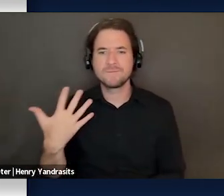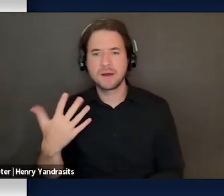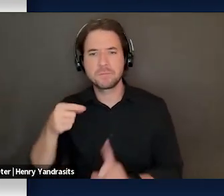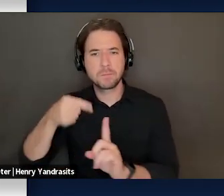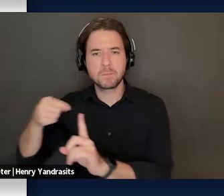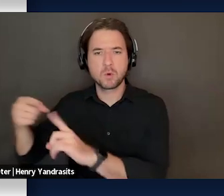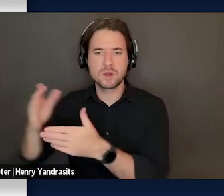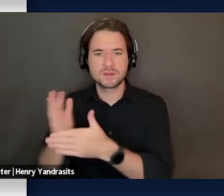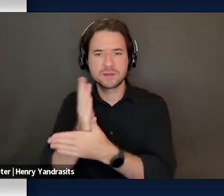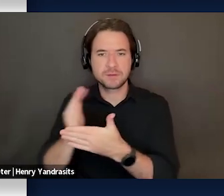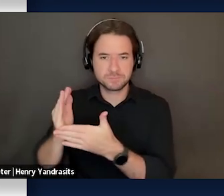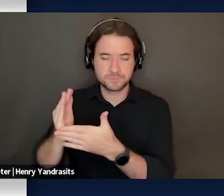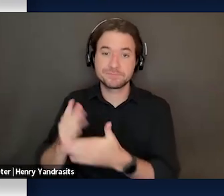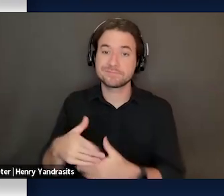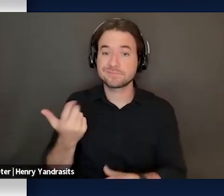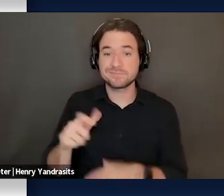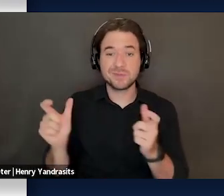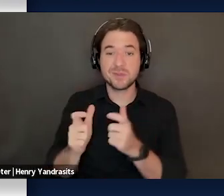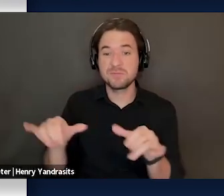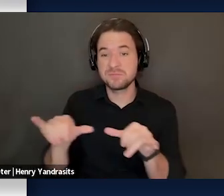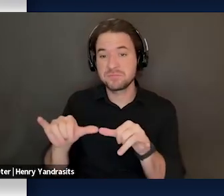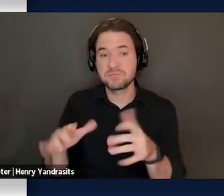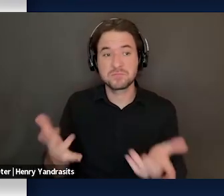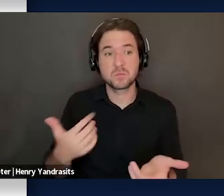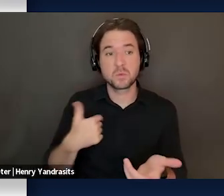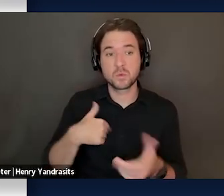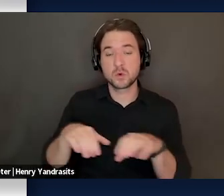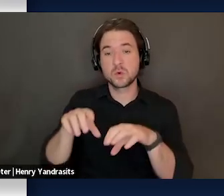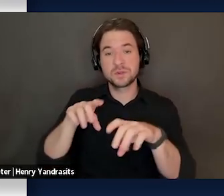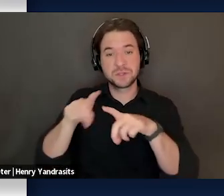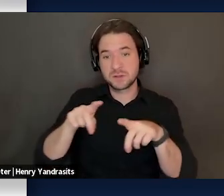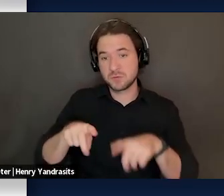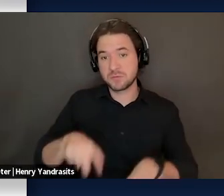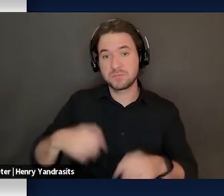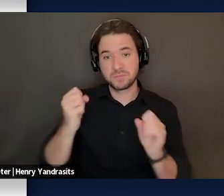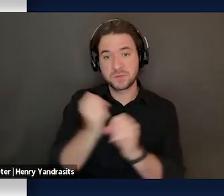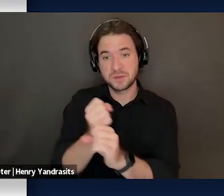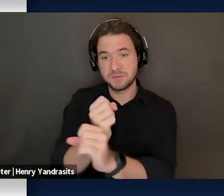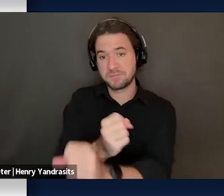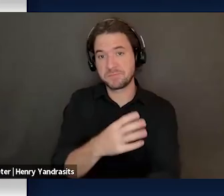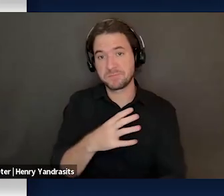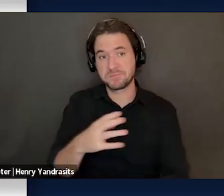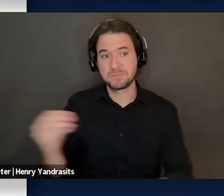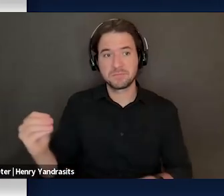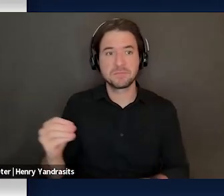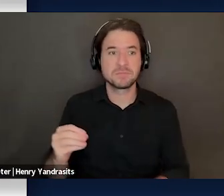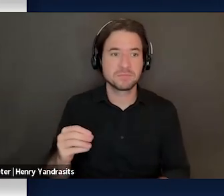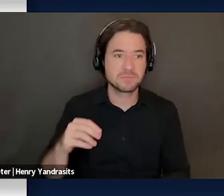We, uh, due to the smaller size, we just did descriptive statistics and parent t-tests to evaluate the change.